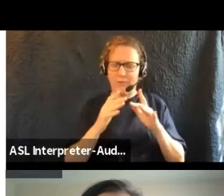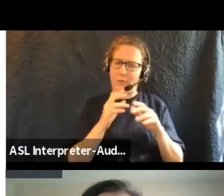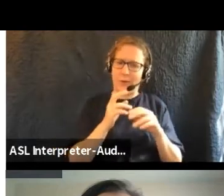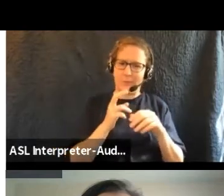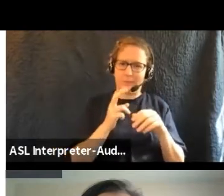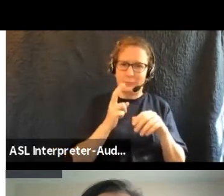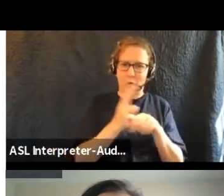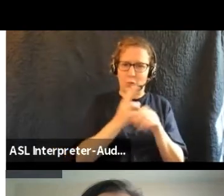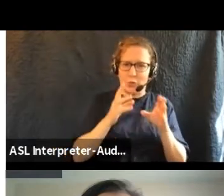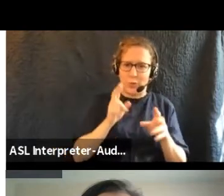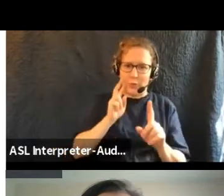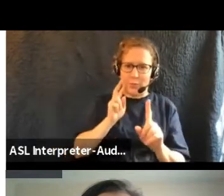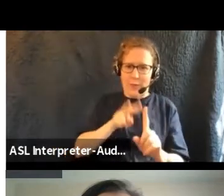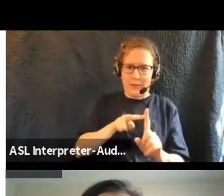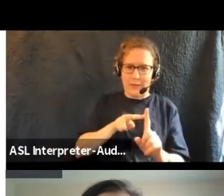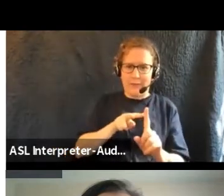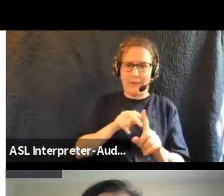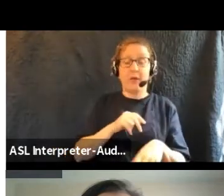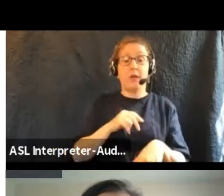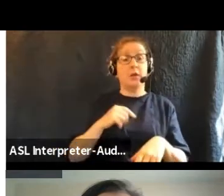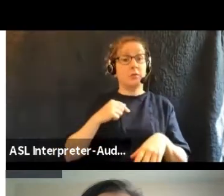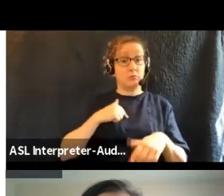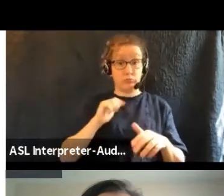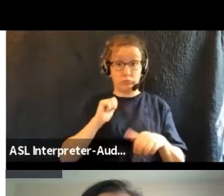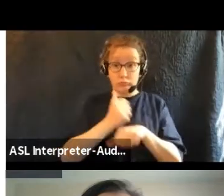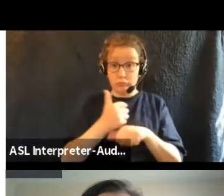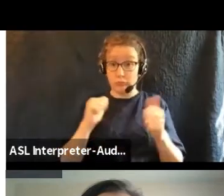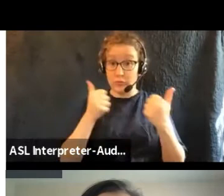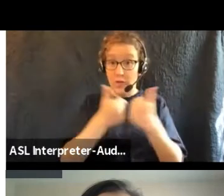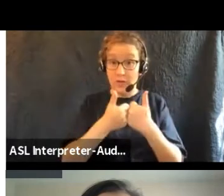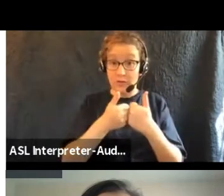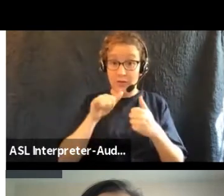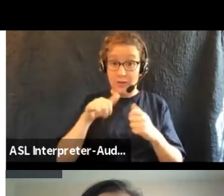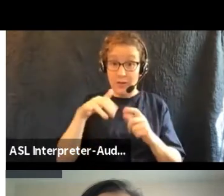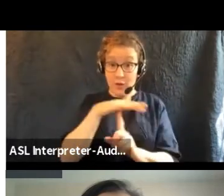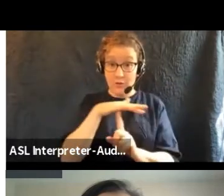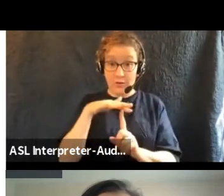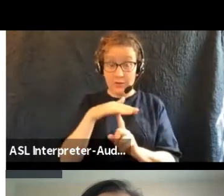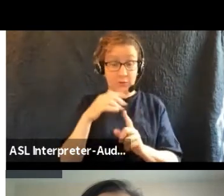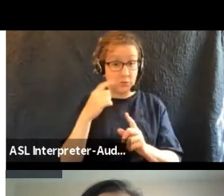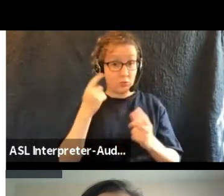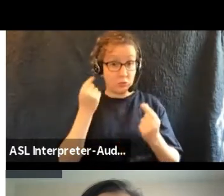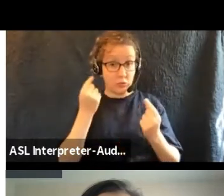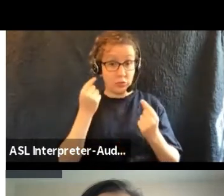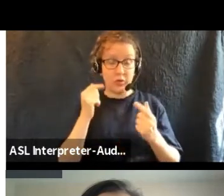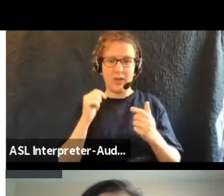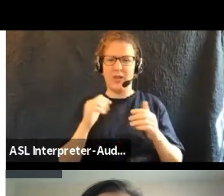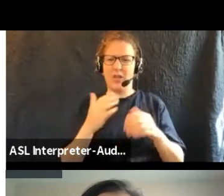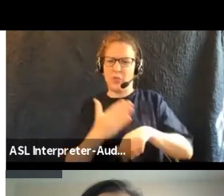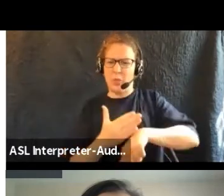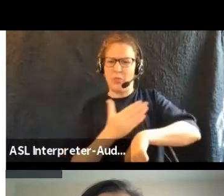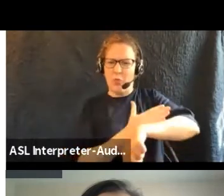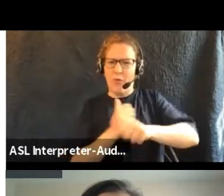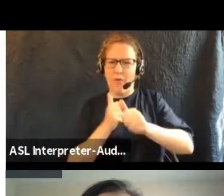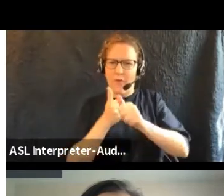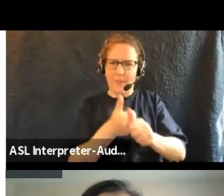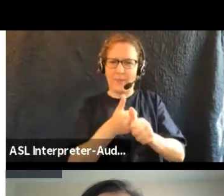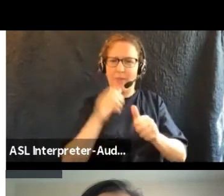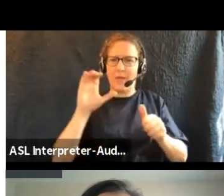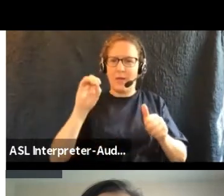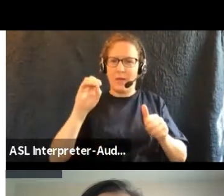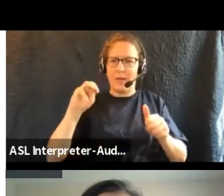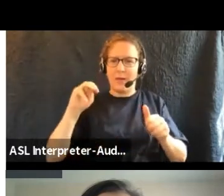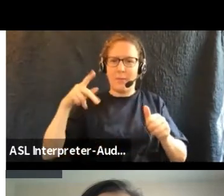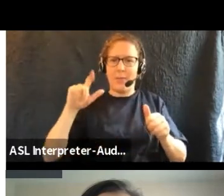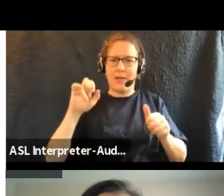I created a challenge in that context to improve the compliance process for those agencies